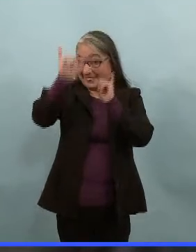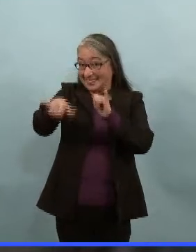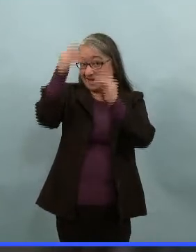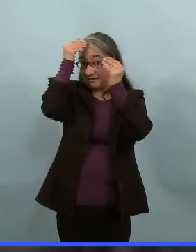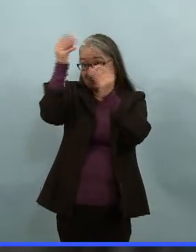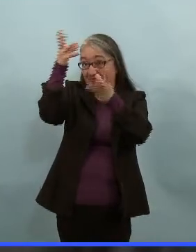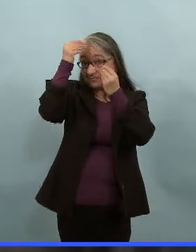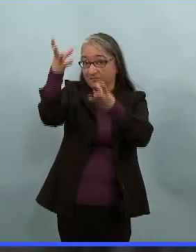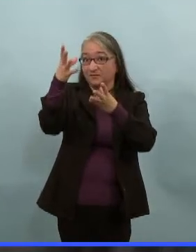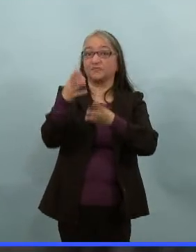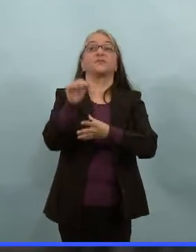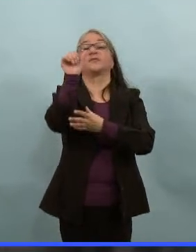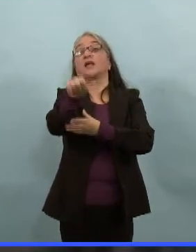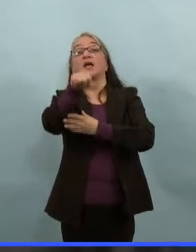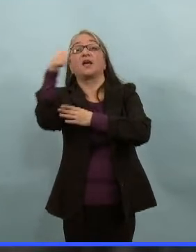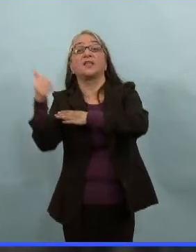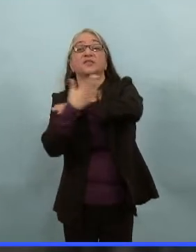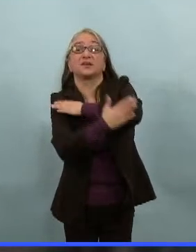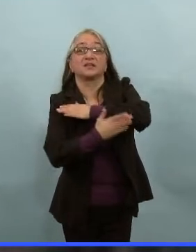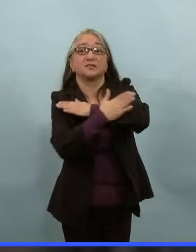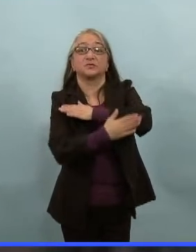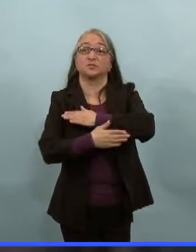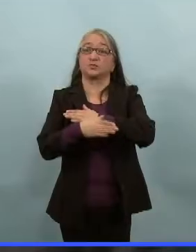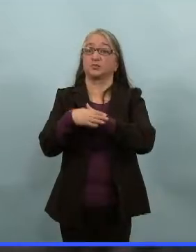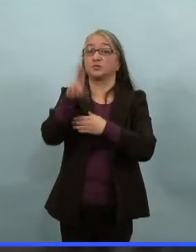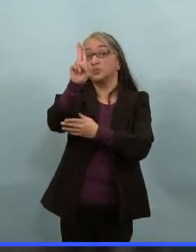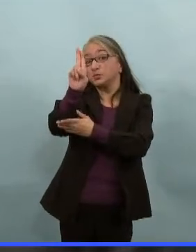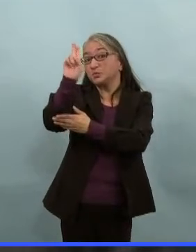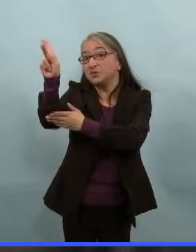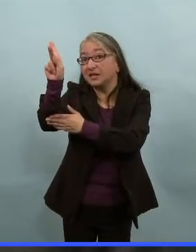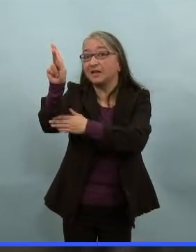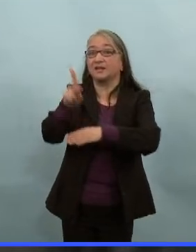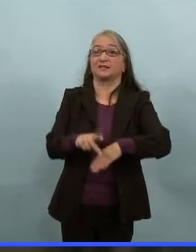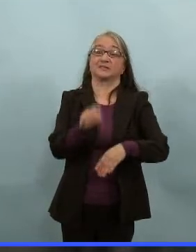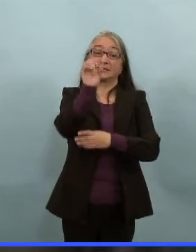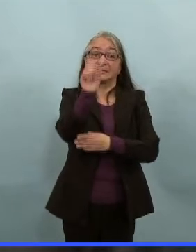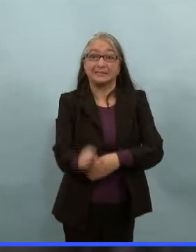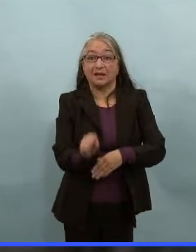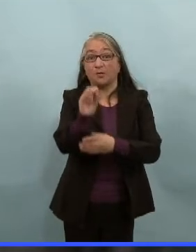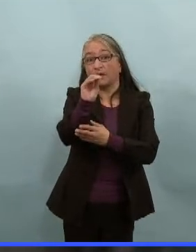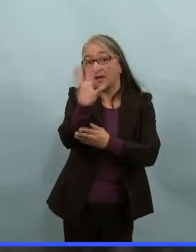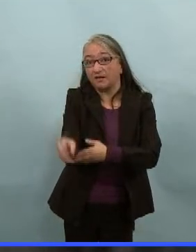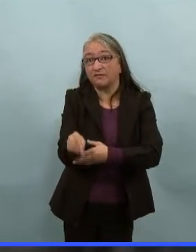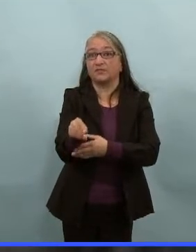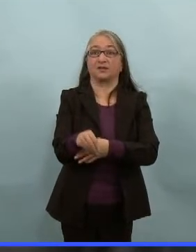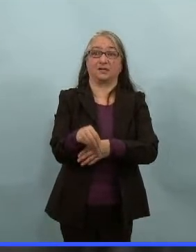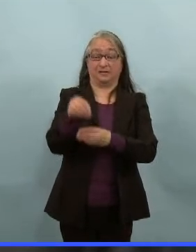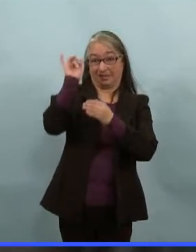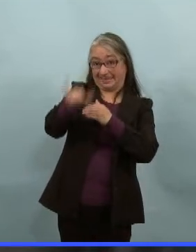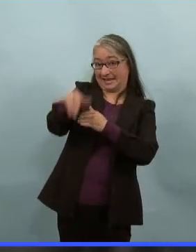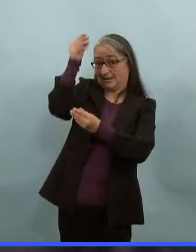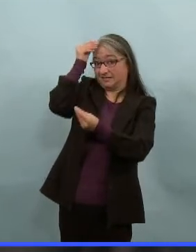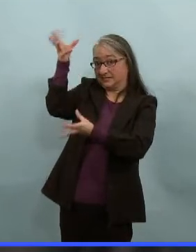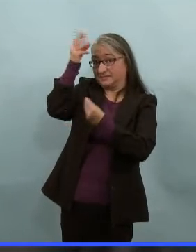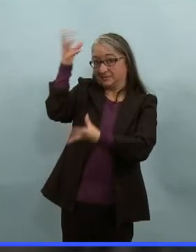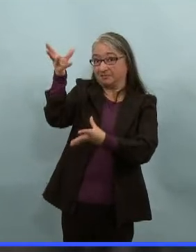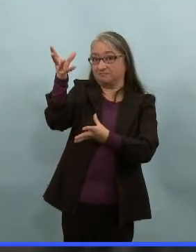uk and south africa you said well it's encouraging to see uh how omicron is is spreading and uh